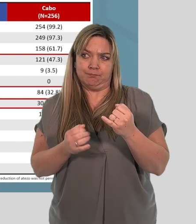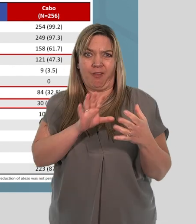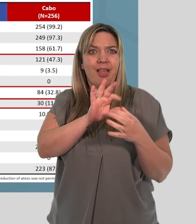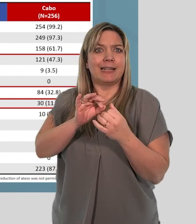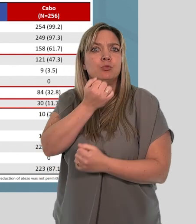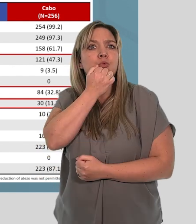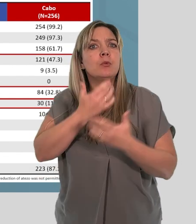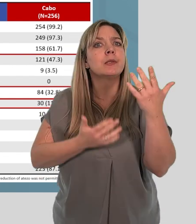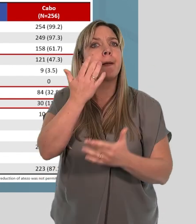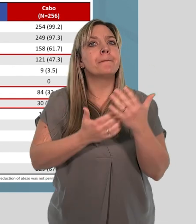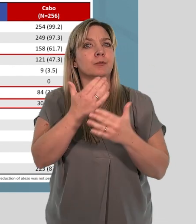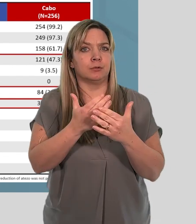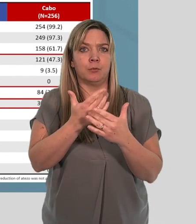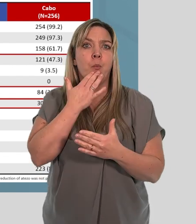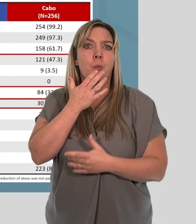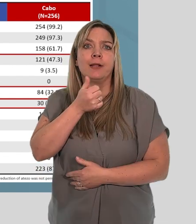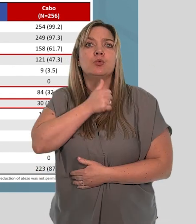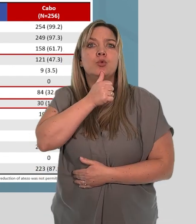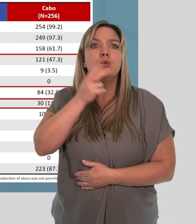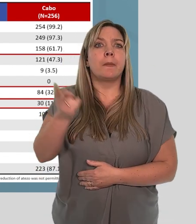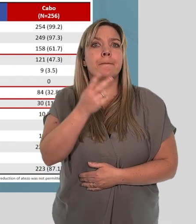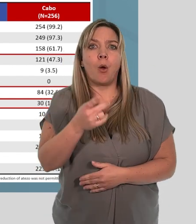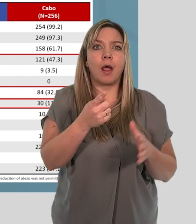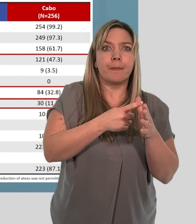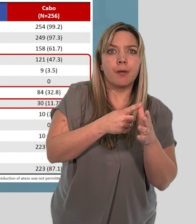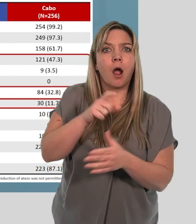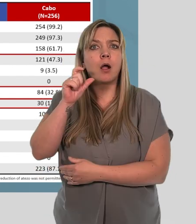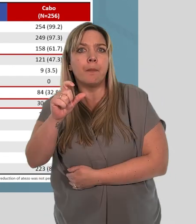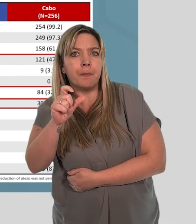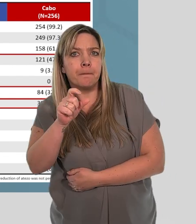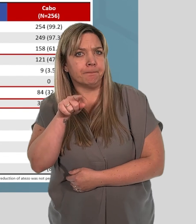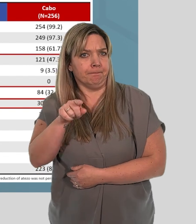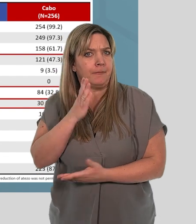in addition to resulting in no additional clinical benefit, it is possible that